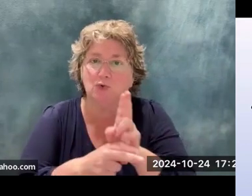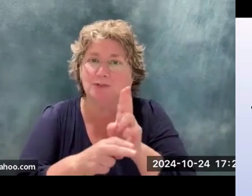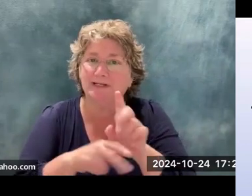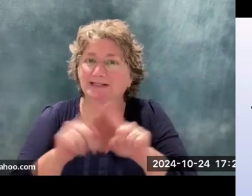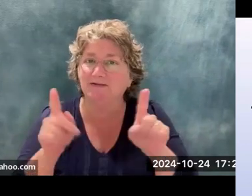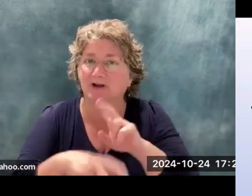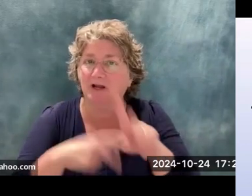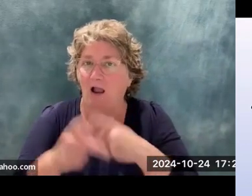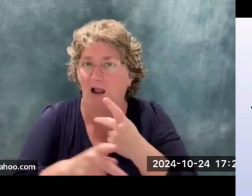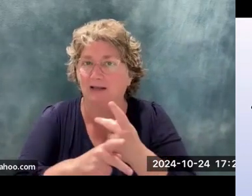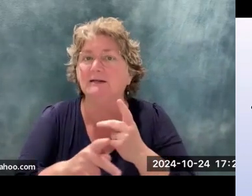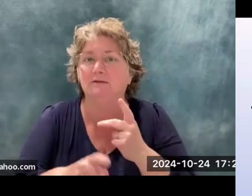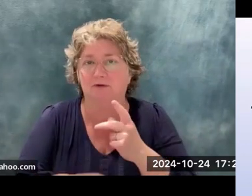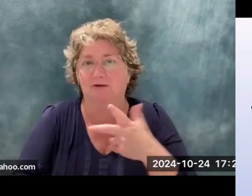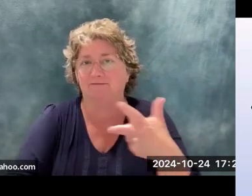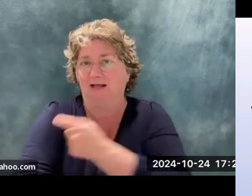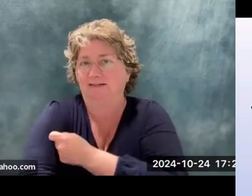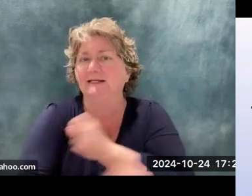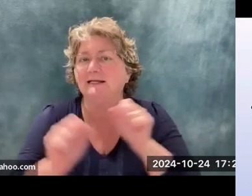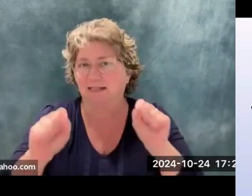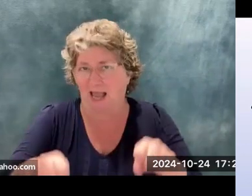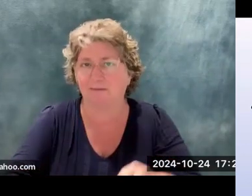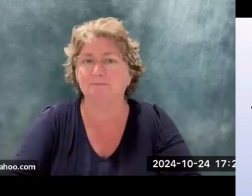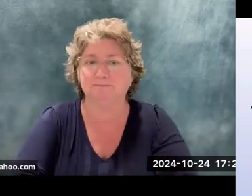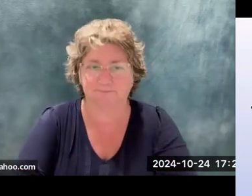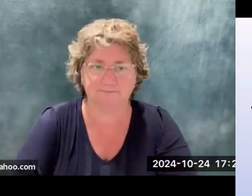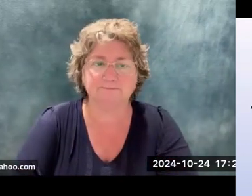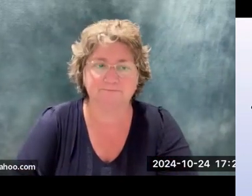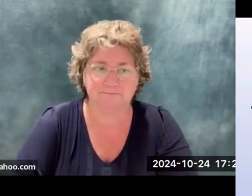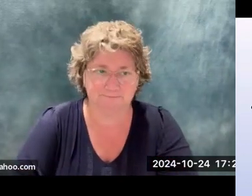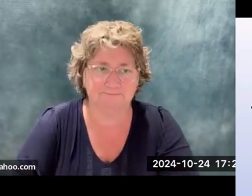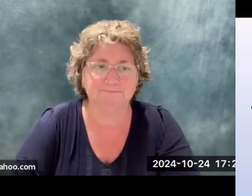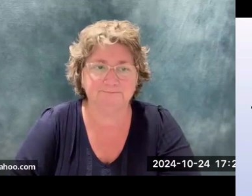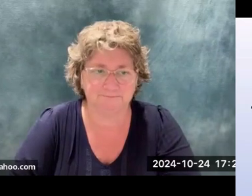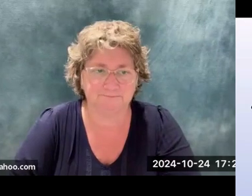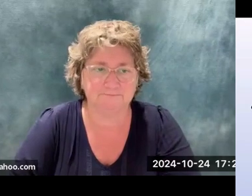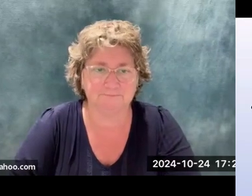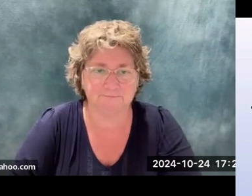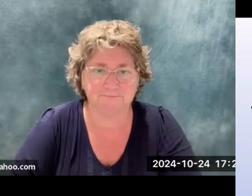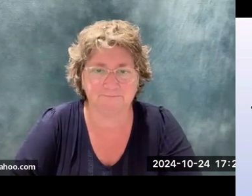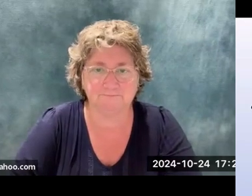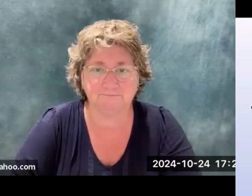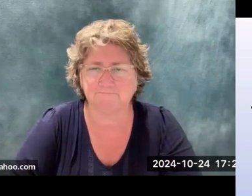and you can reduce the risk of myocarditis and pericarditis. Now it's still very rare.